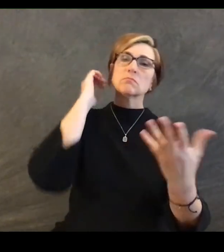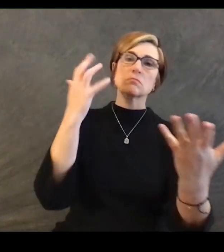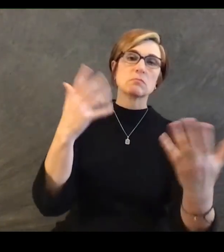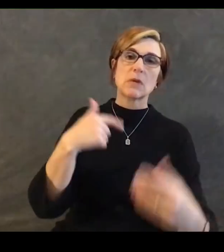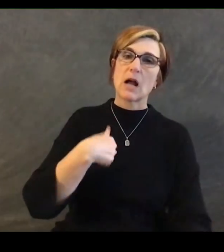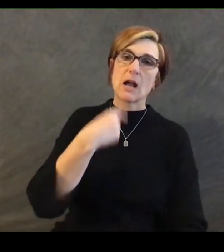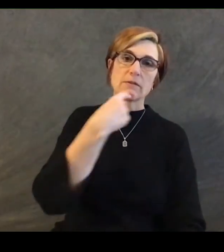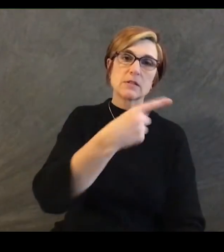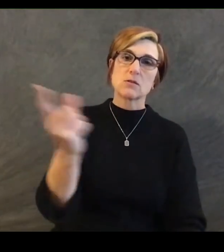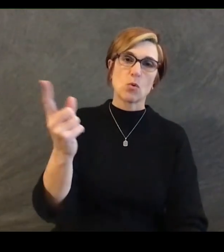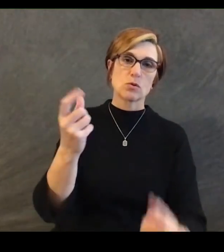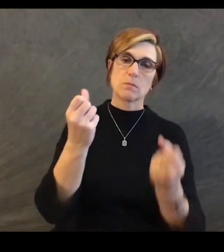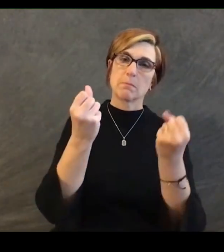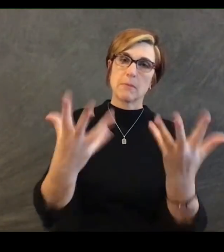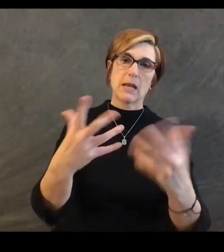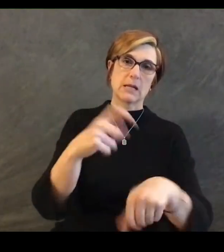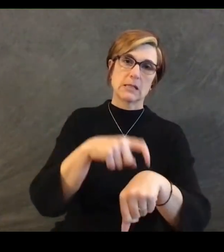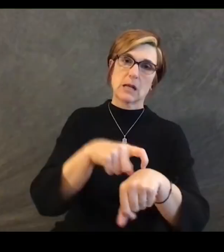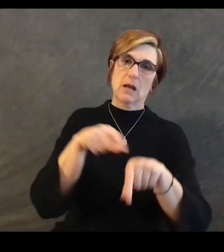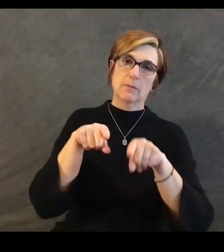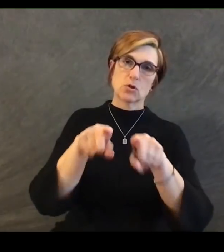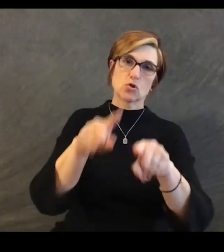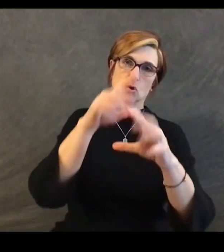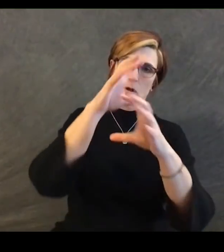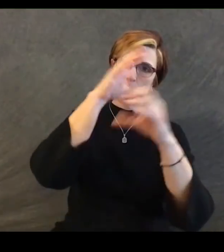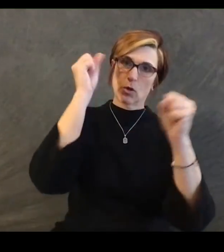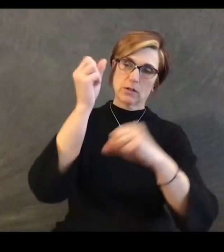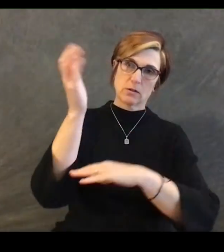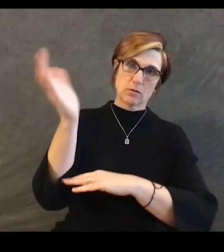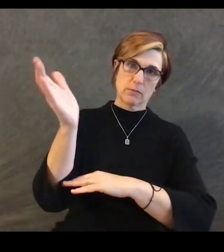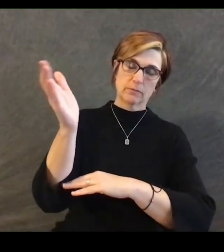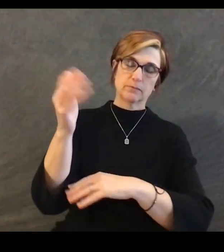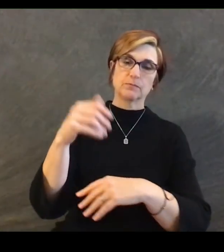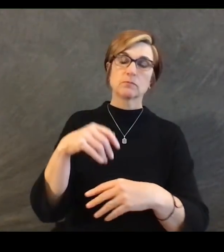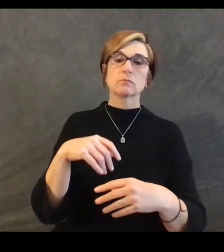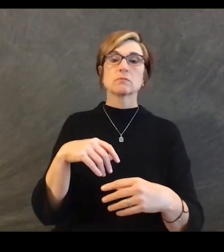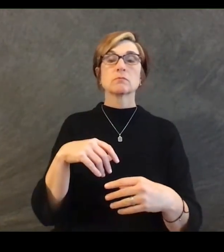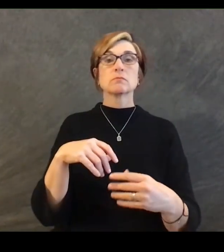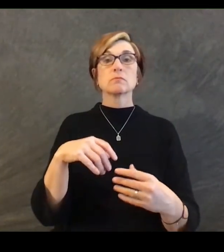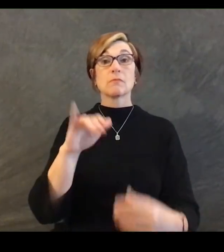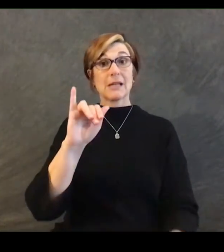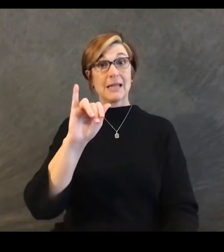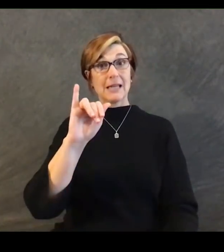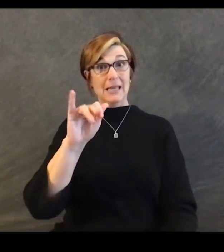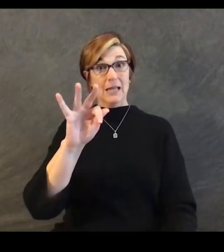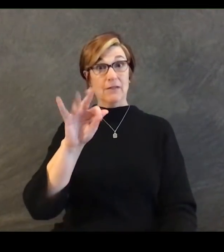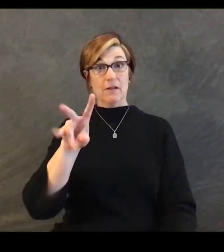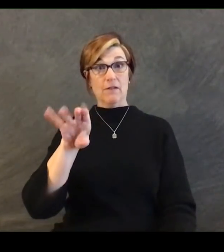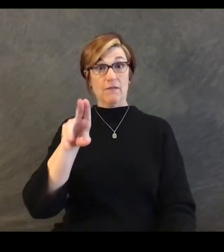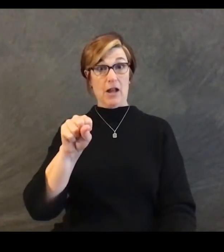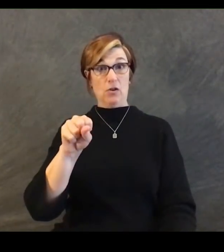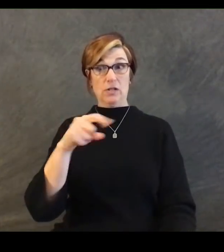in our briefings the virus if left to its own devices will do that dark curve